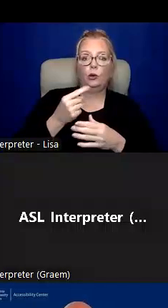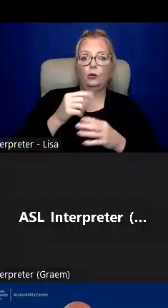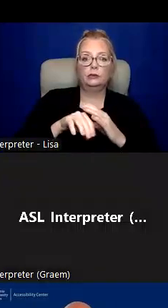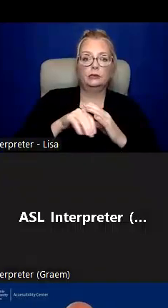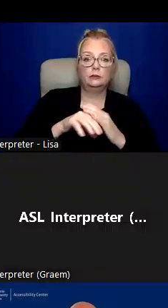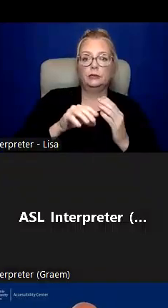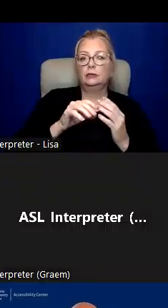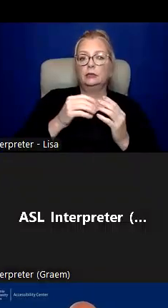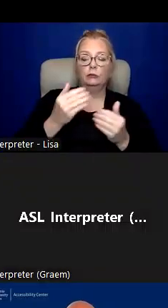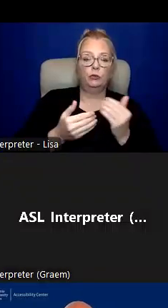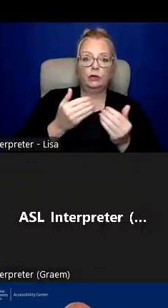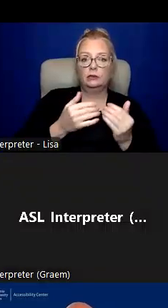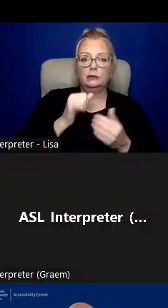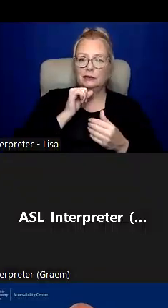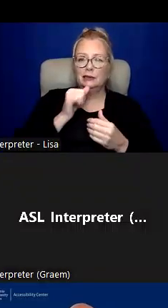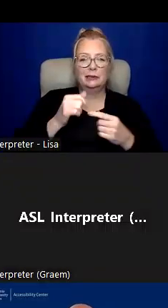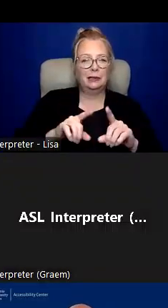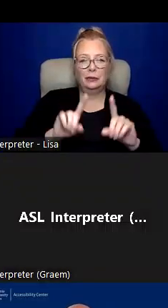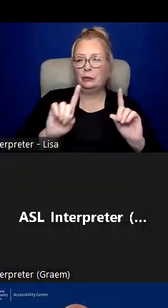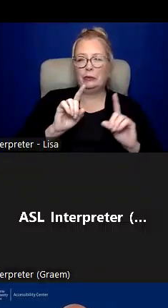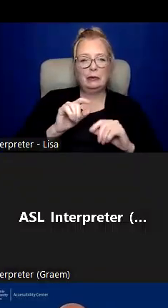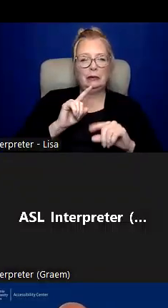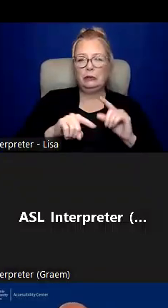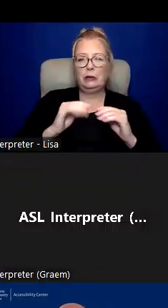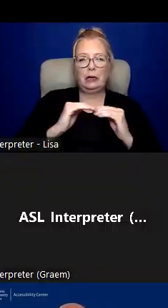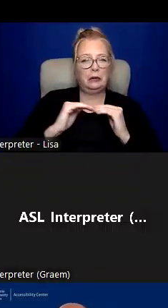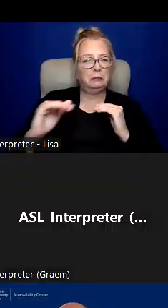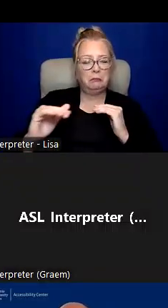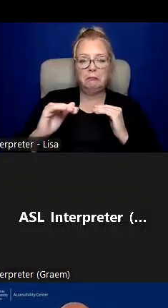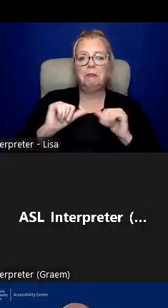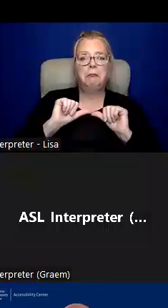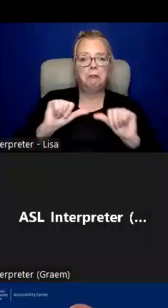and it's not sustainable. What we are talking about and what we recommend